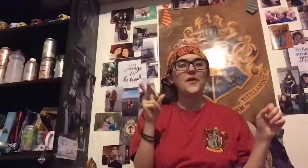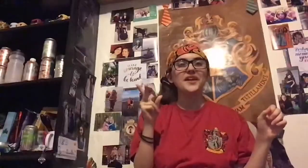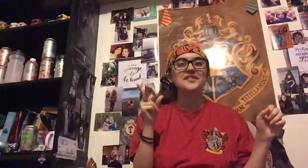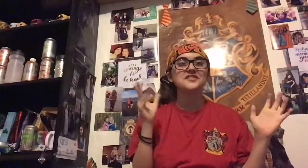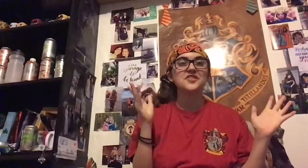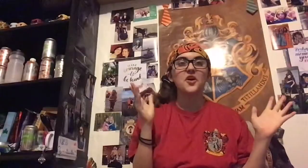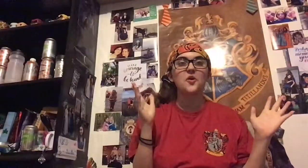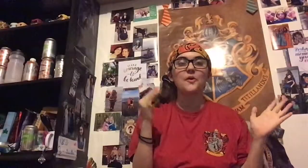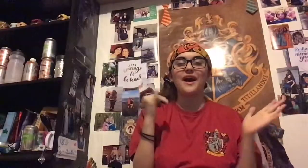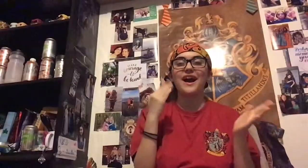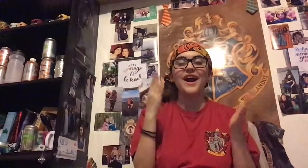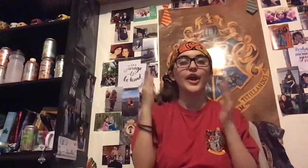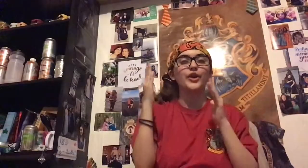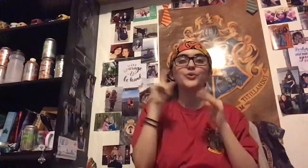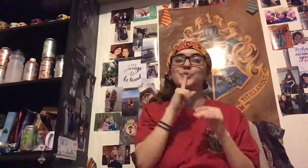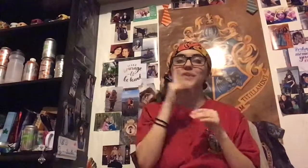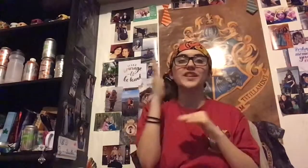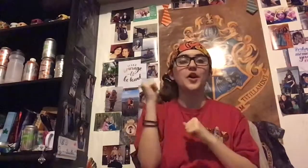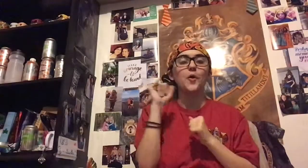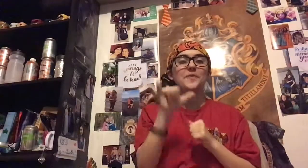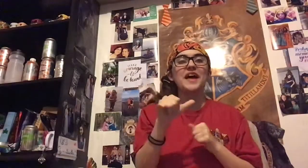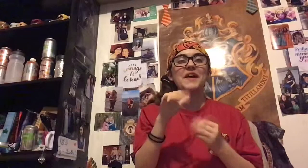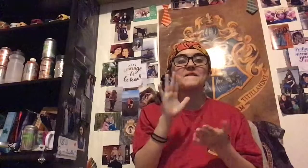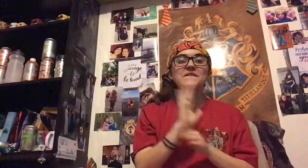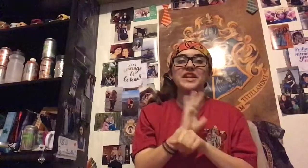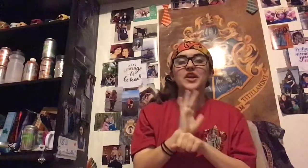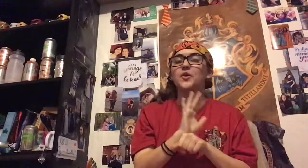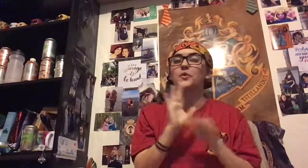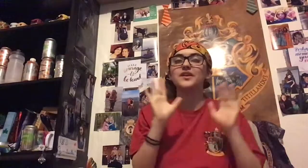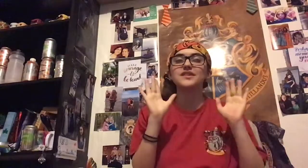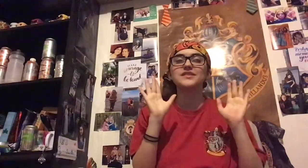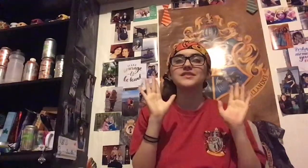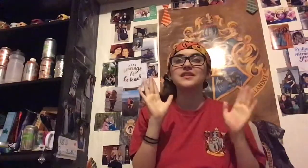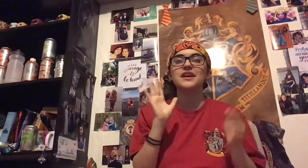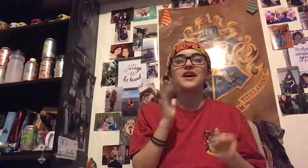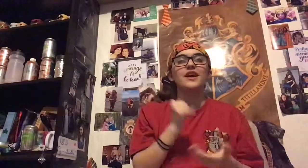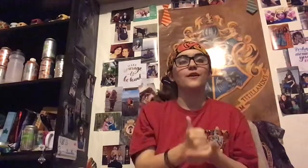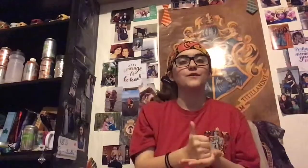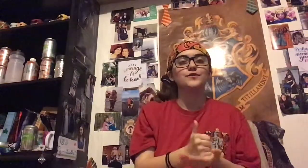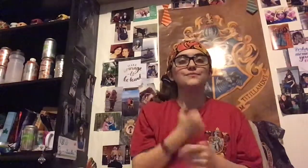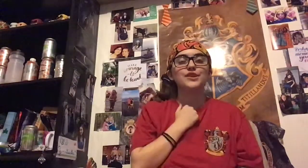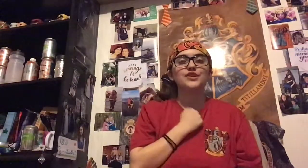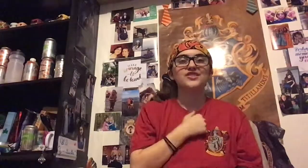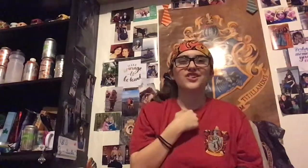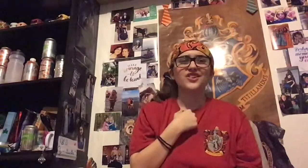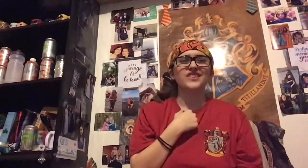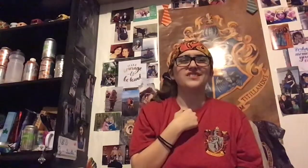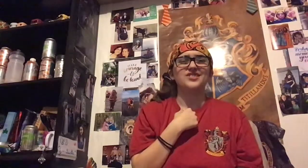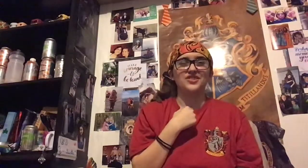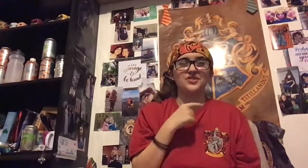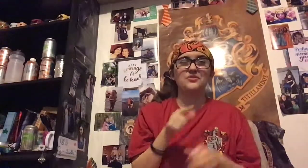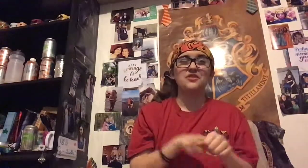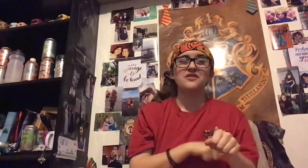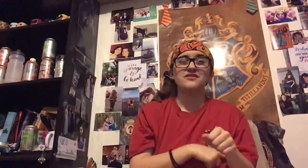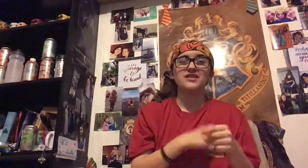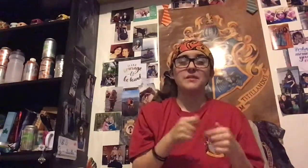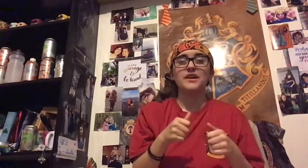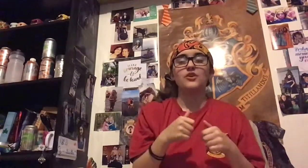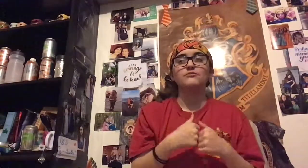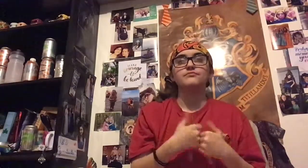Okay, so I Really? Hope that video was Helpful, sorry it took so long to come out. I